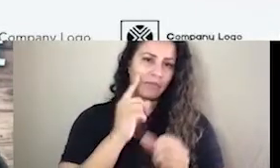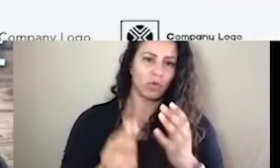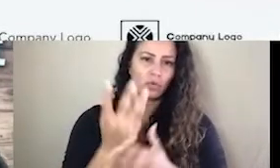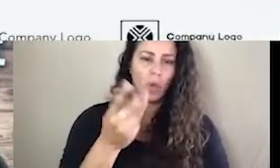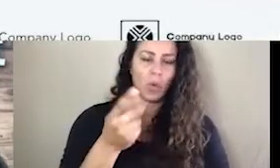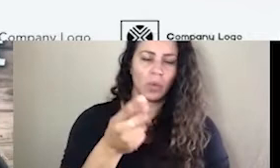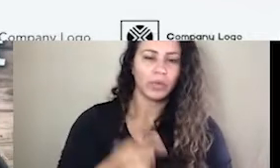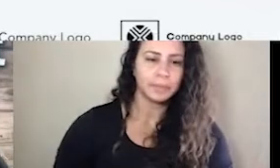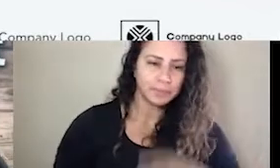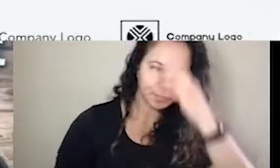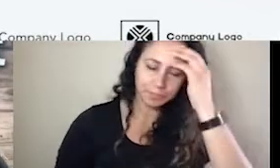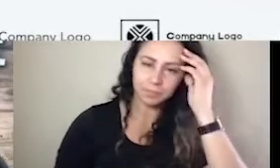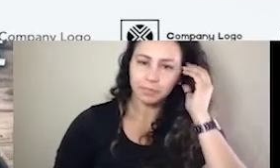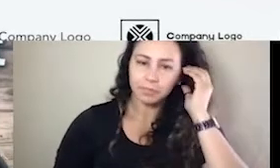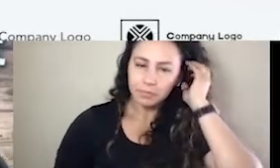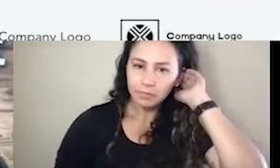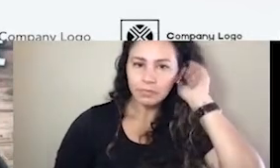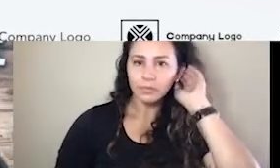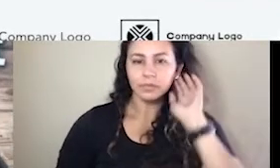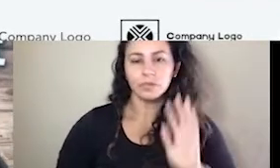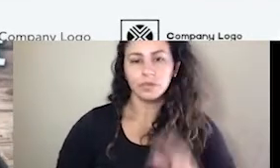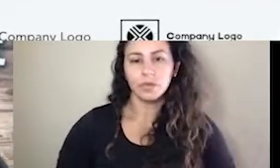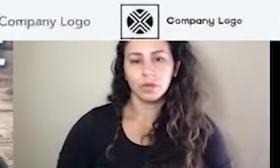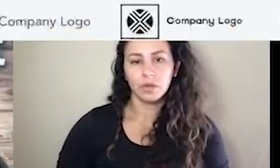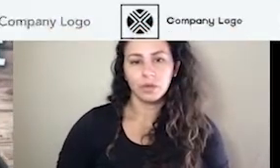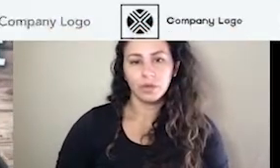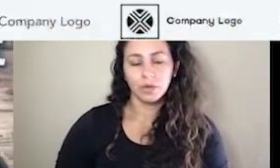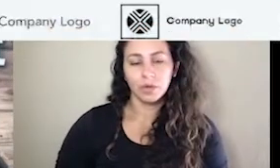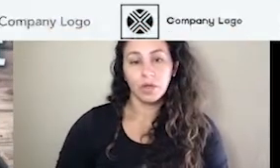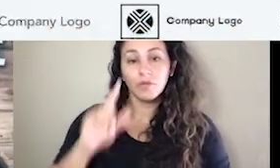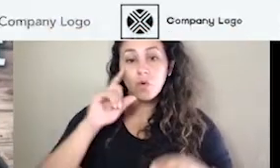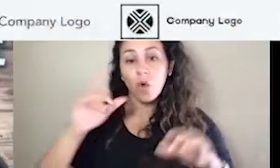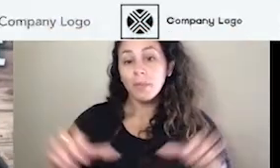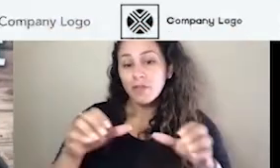FOR PERFORMANCE ONE THING I WANT TO HIGHLIGHT HERE, IF